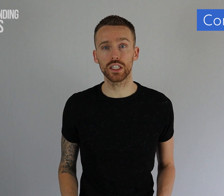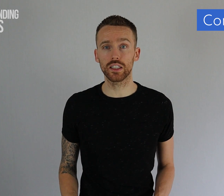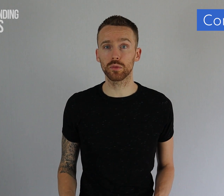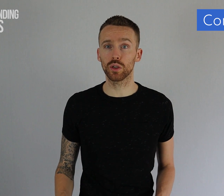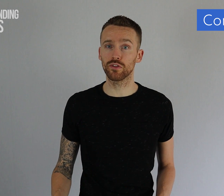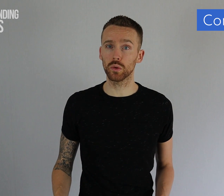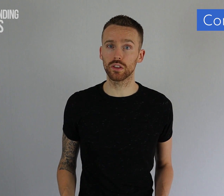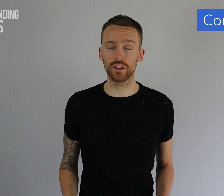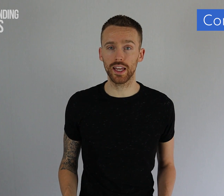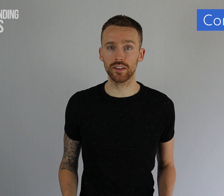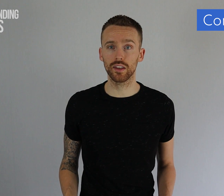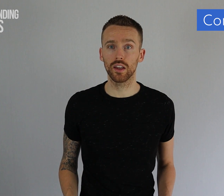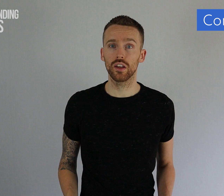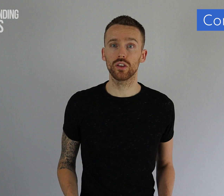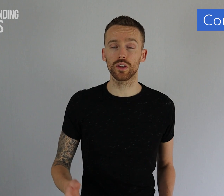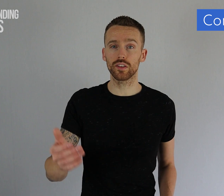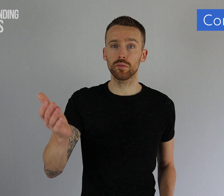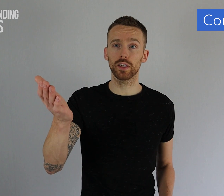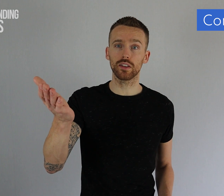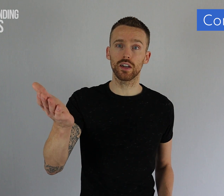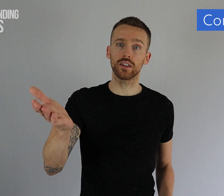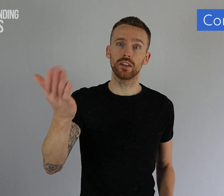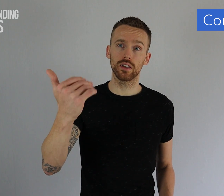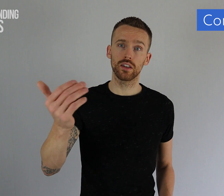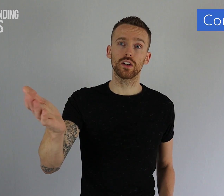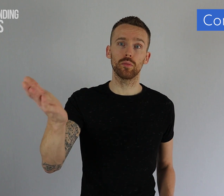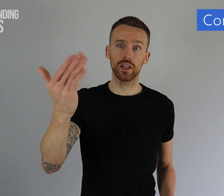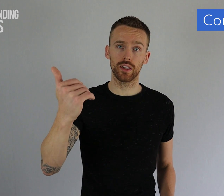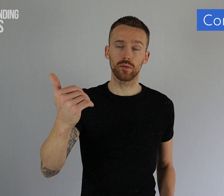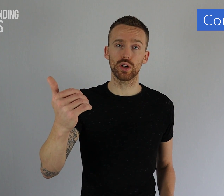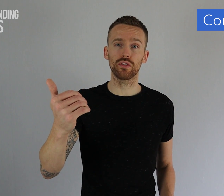need them to come forward to the desk. You can sign simply sign come here. Bring your